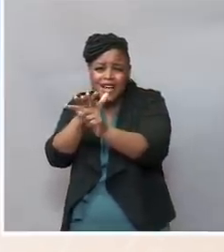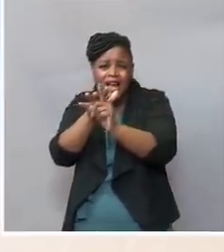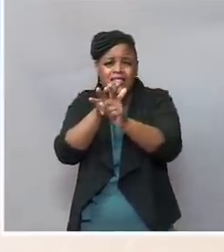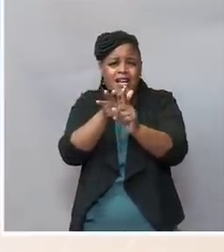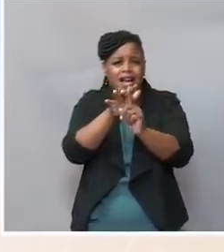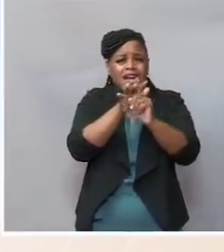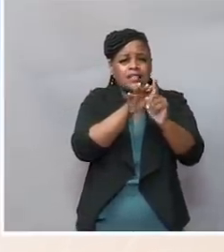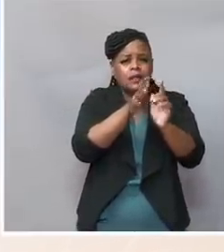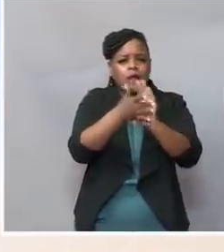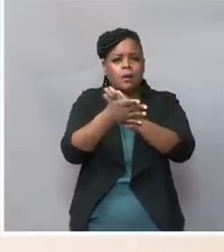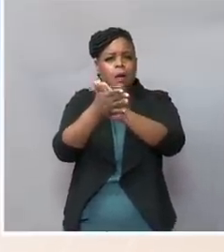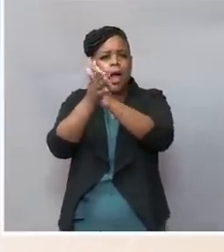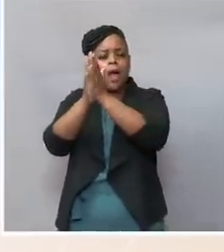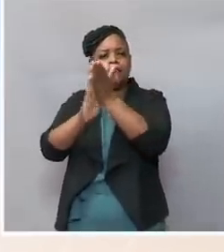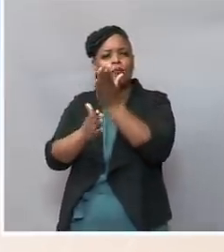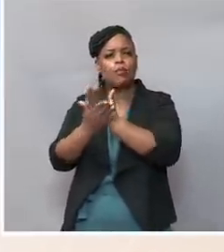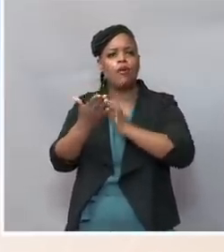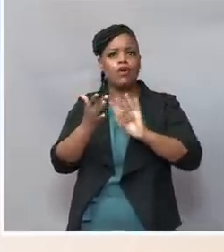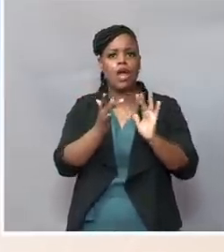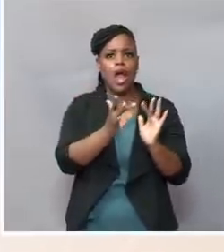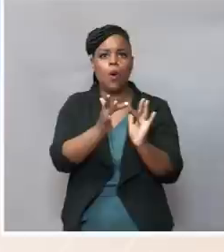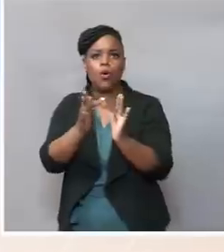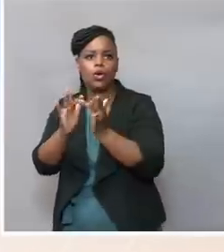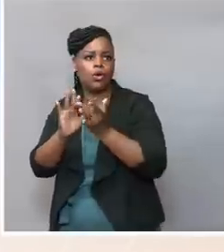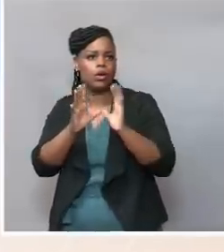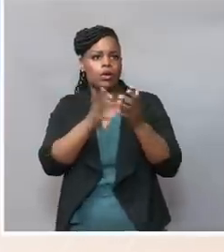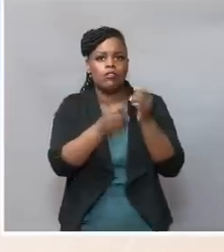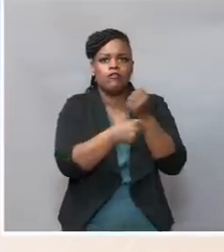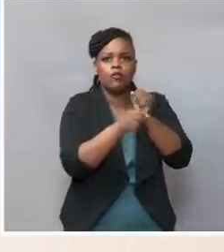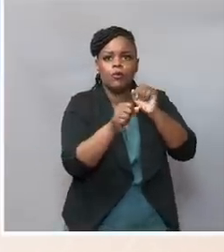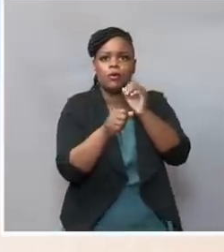seekers who believed in the power of self-determination